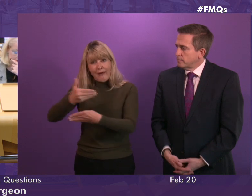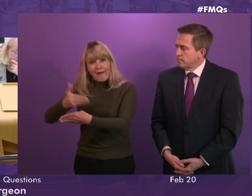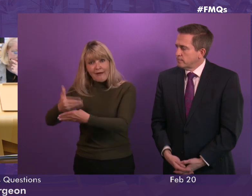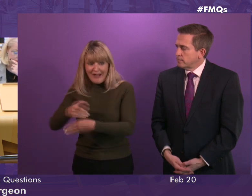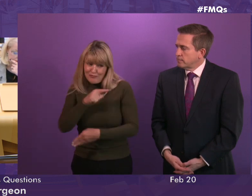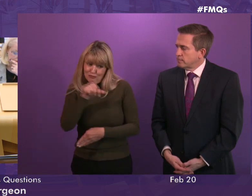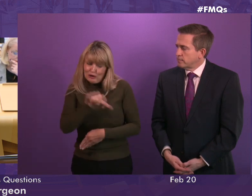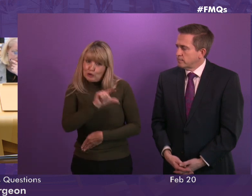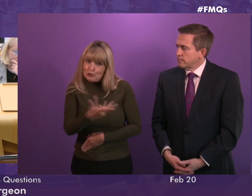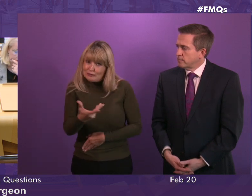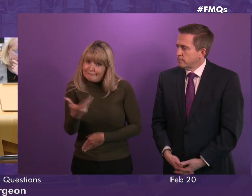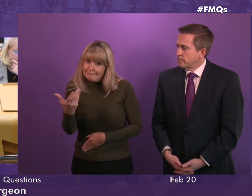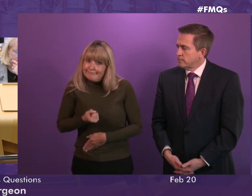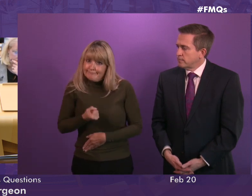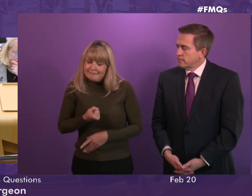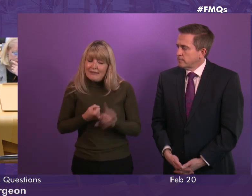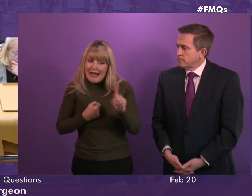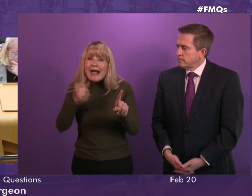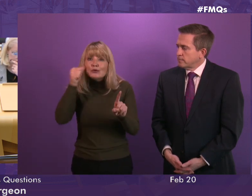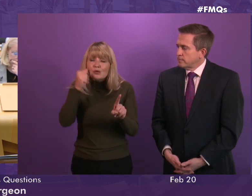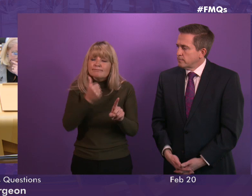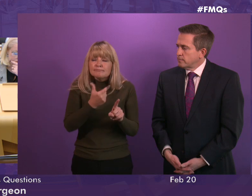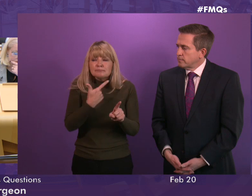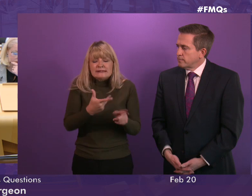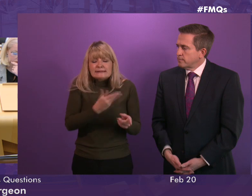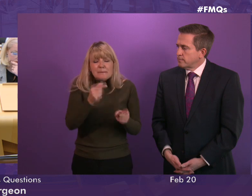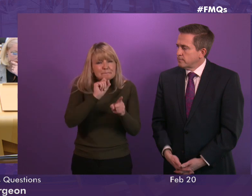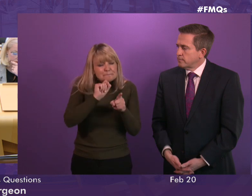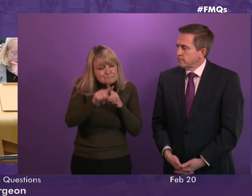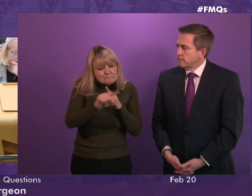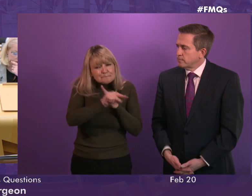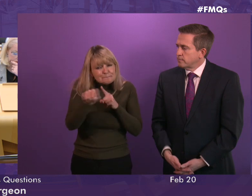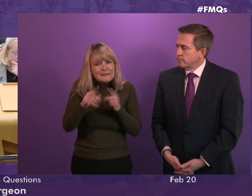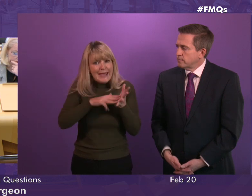entitled to. I know that particular concerns have been raised by the MS Society Scotland